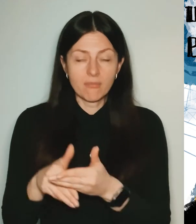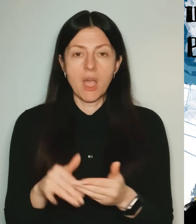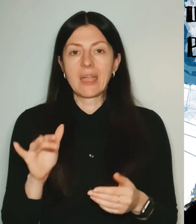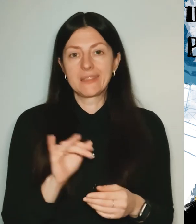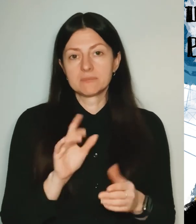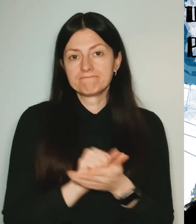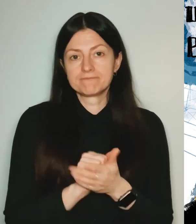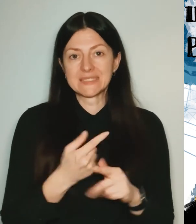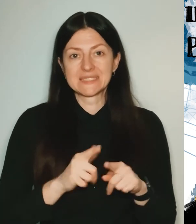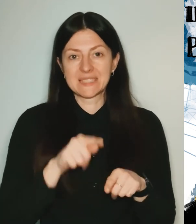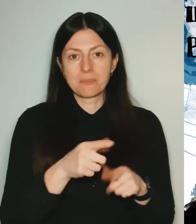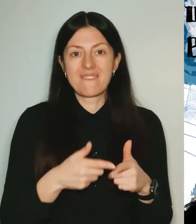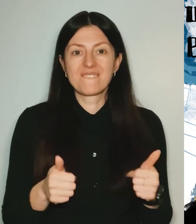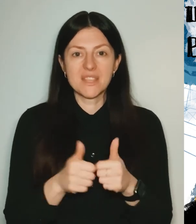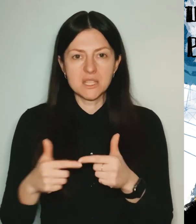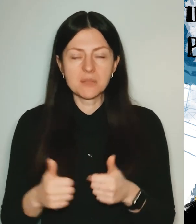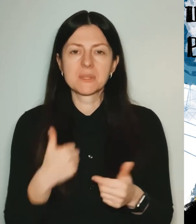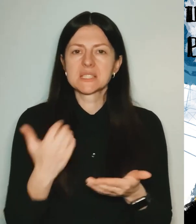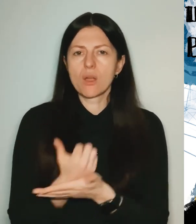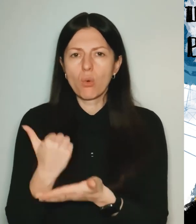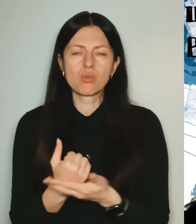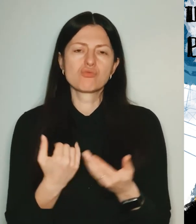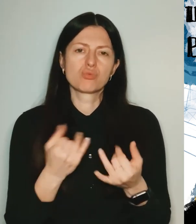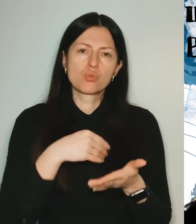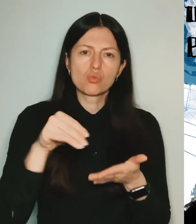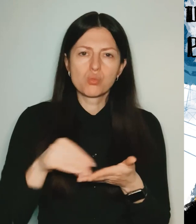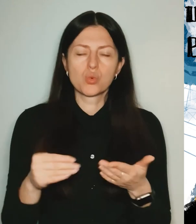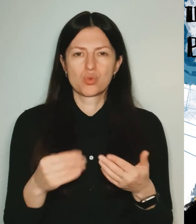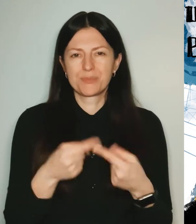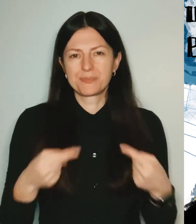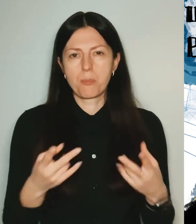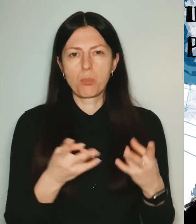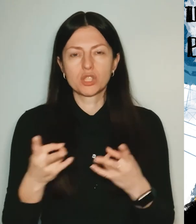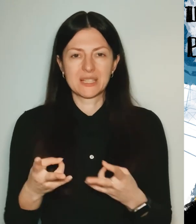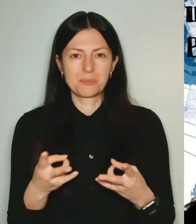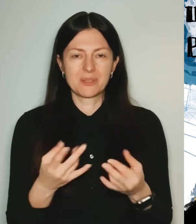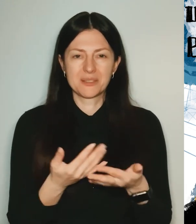I take care of them, find and buy all the necessary stuff for them